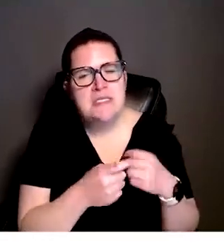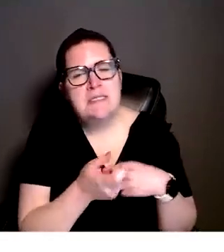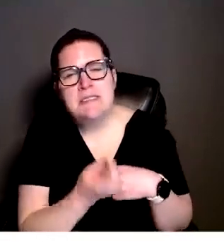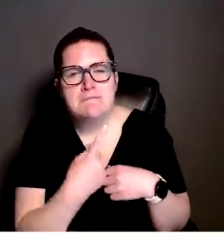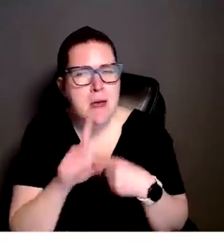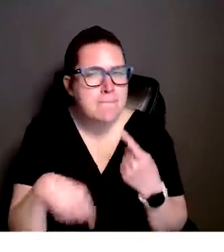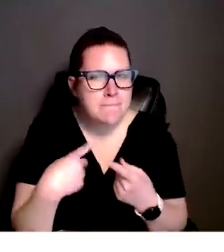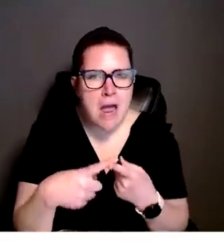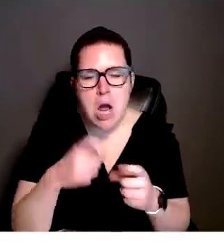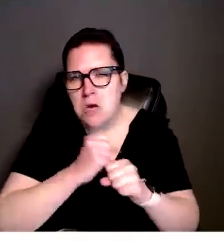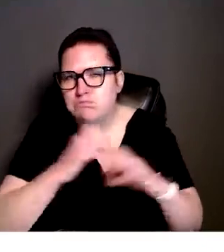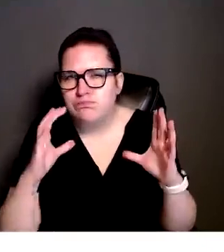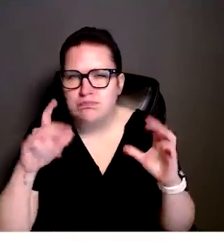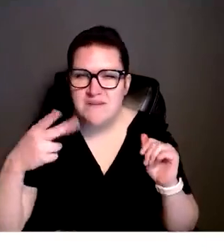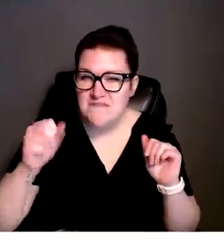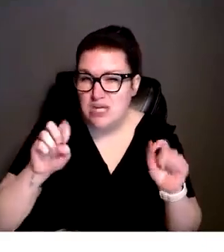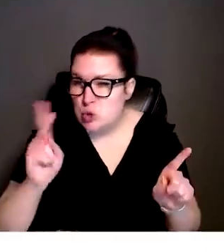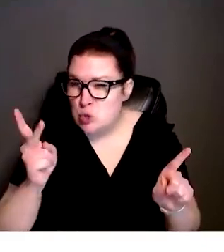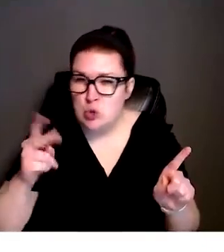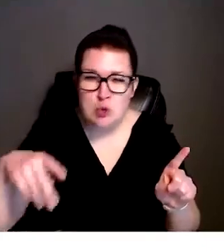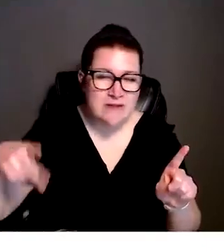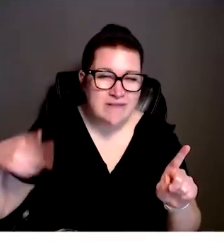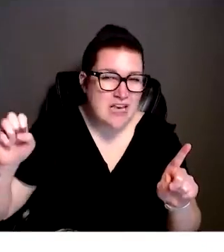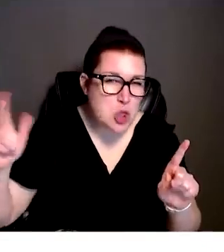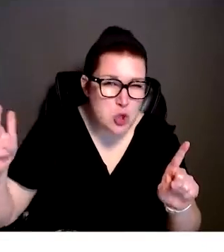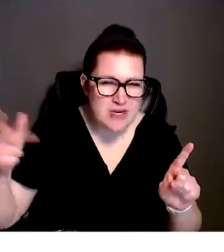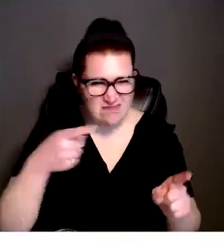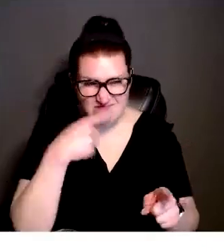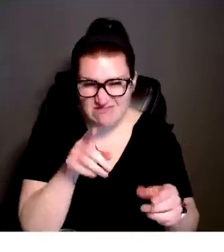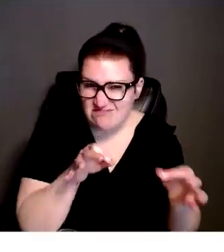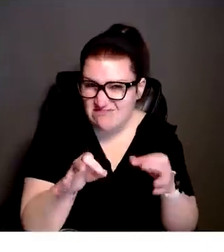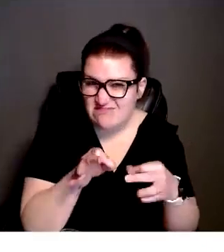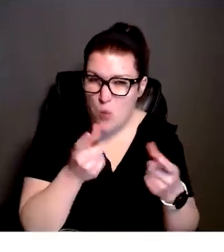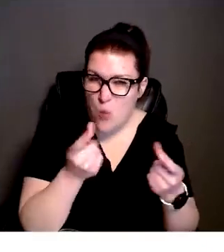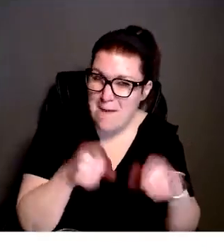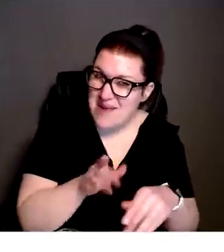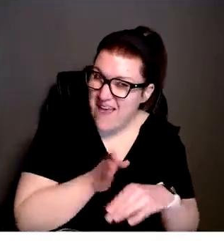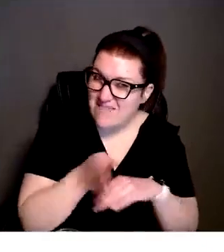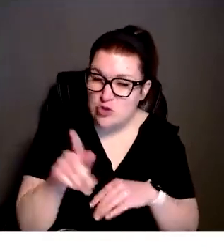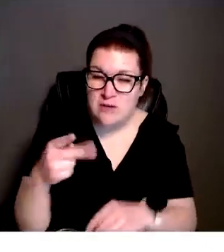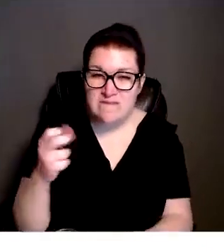Can you give a general overview of what the what comes after phase one?